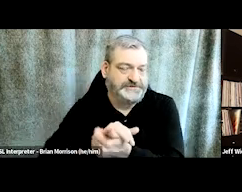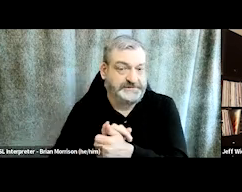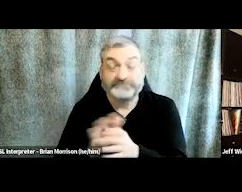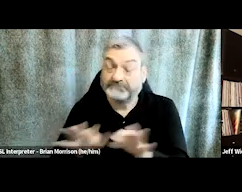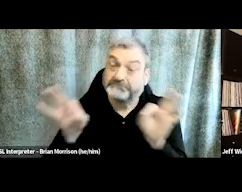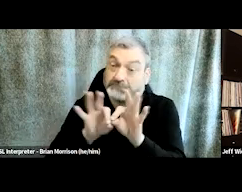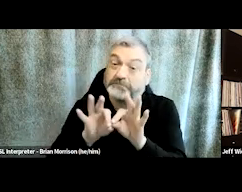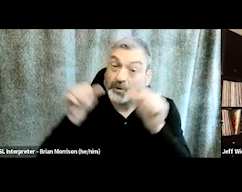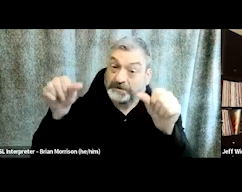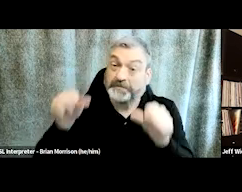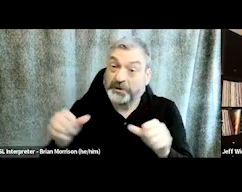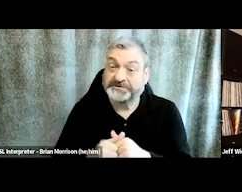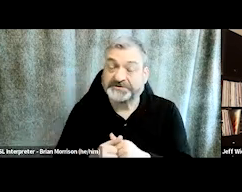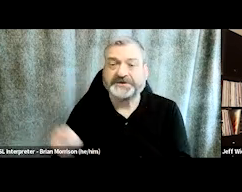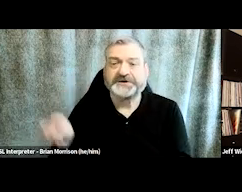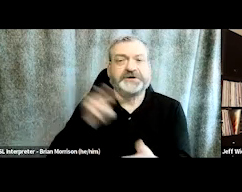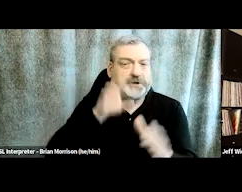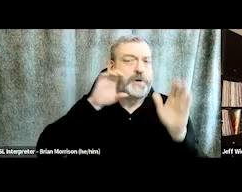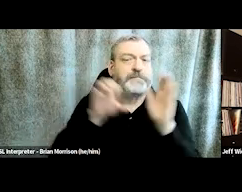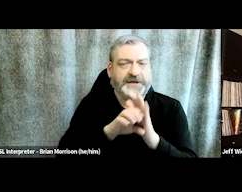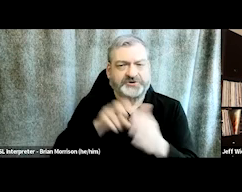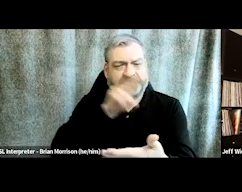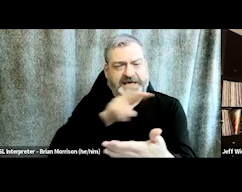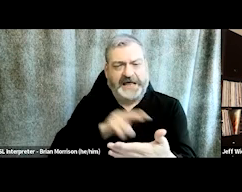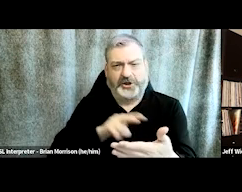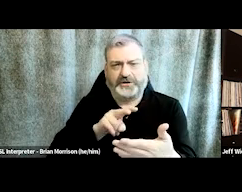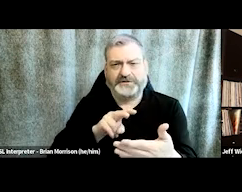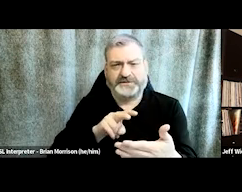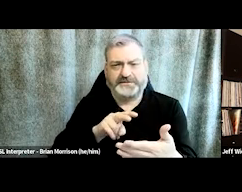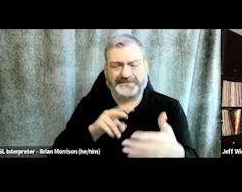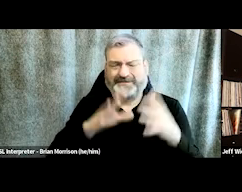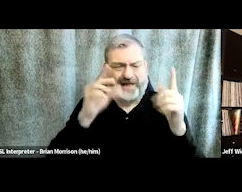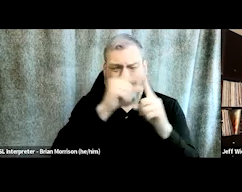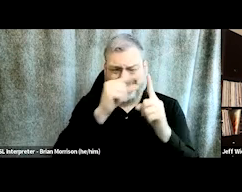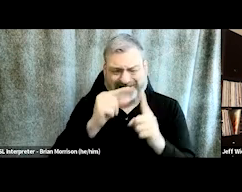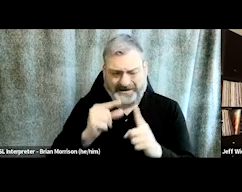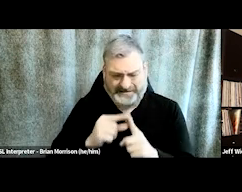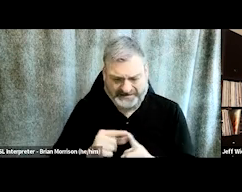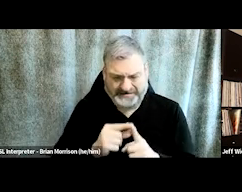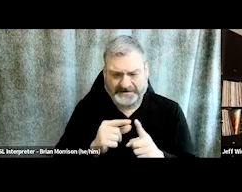And I looked at the image associated with the post and it had a lot of text on it, and it also had text in different colors.